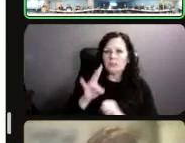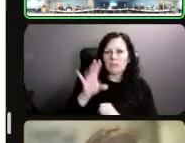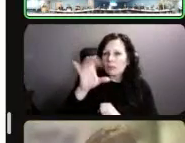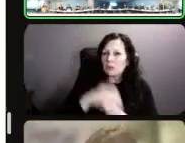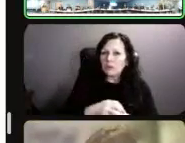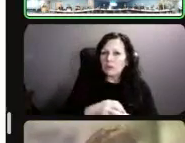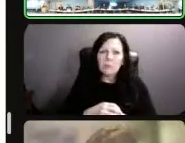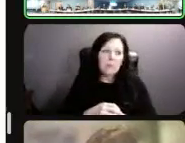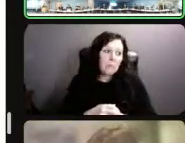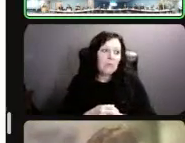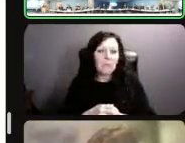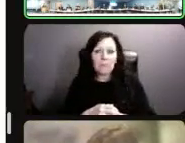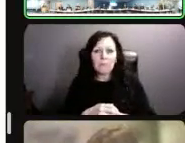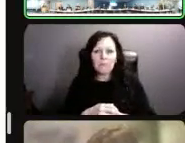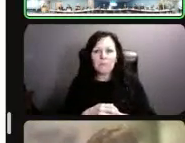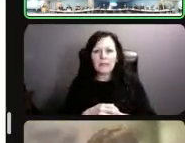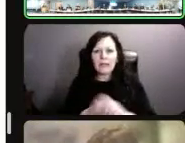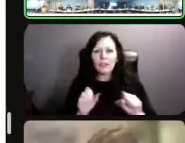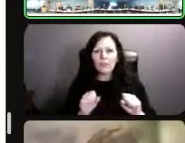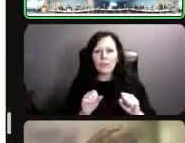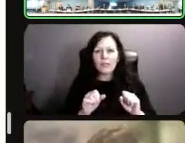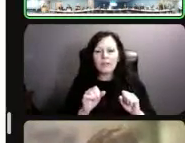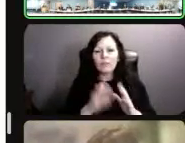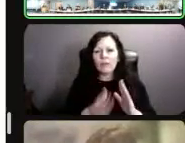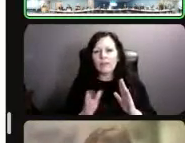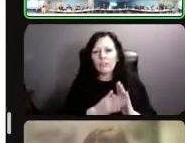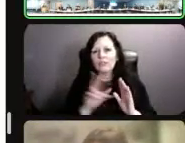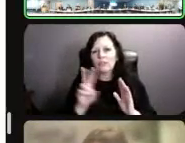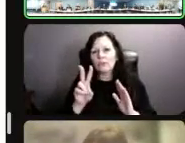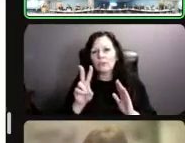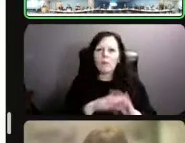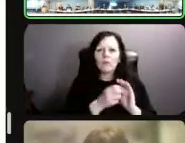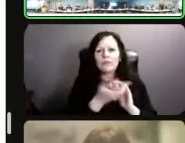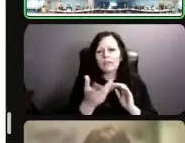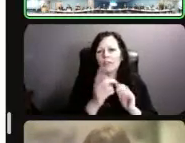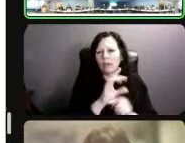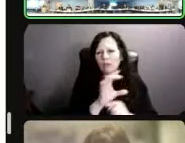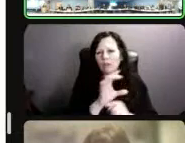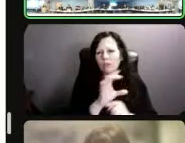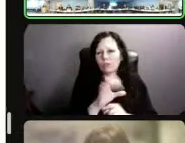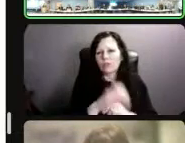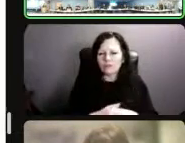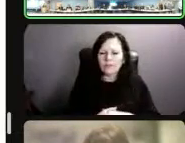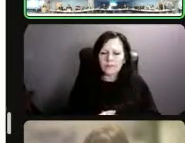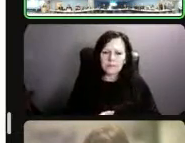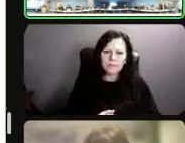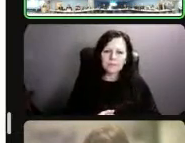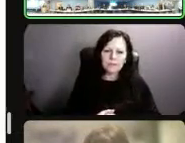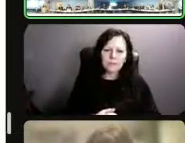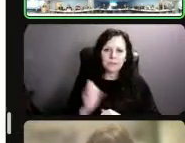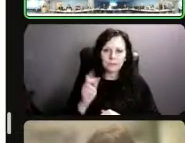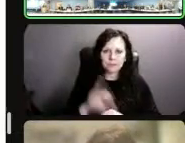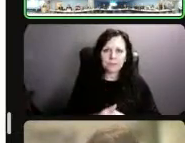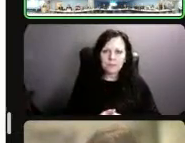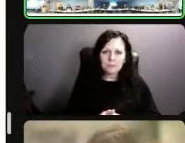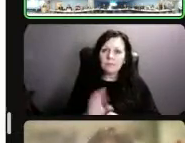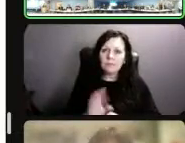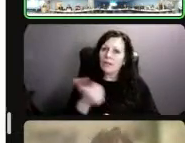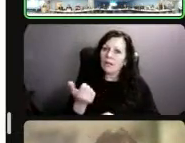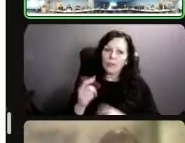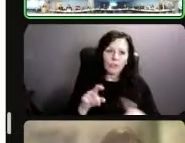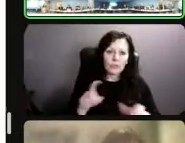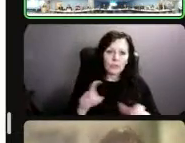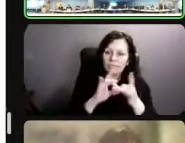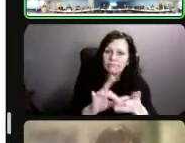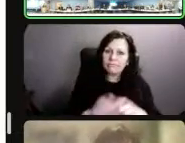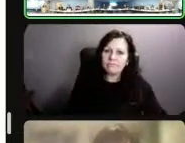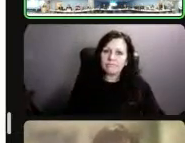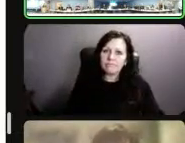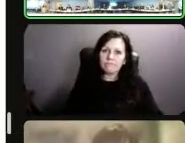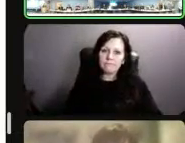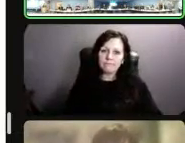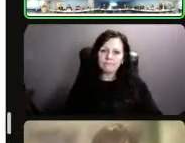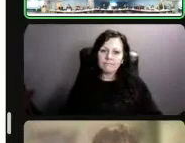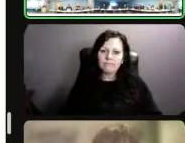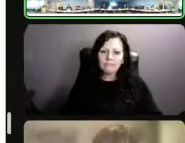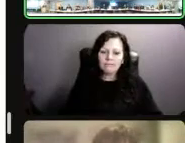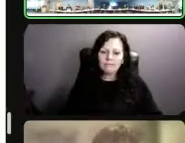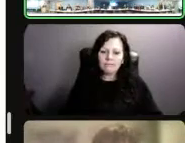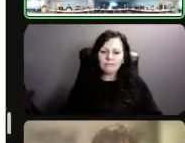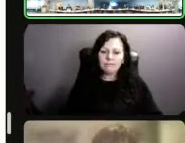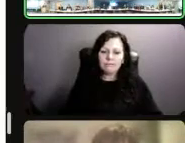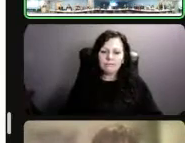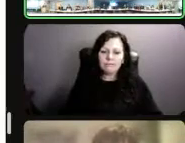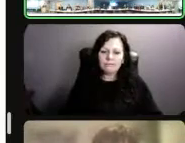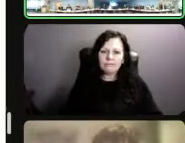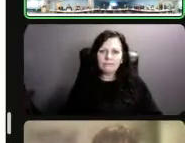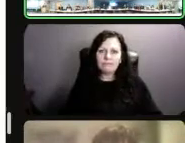OF UNITS THERE'D BE TWO COULD